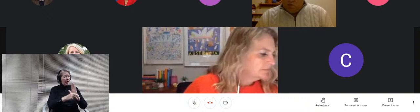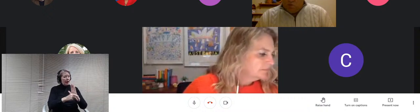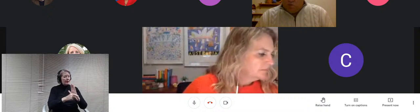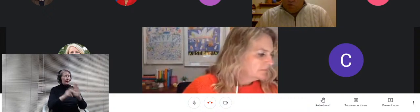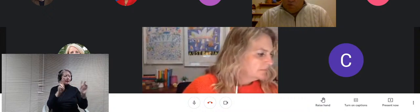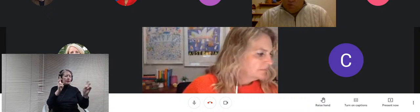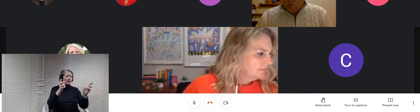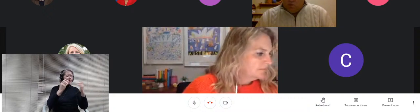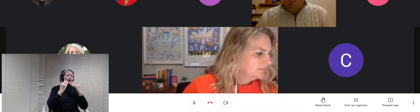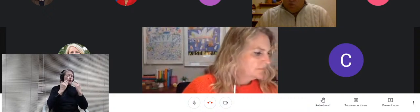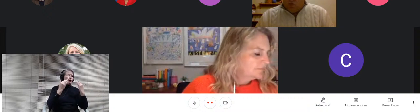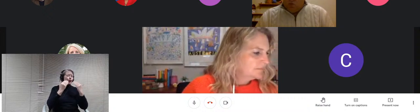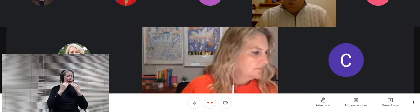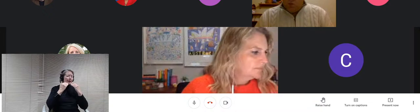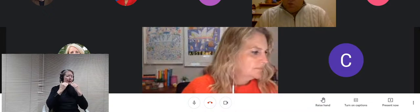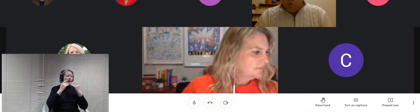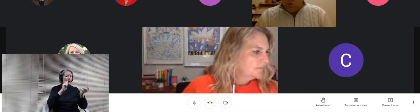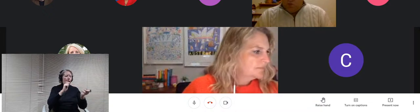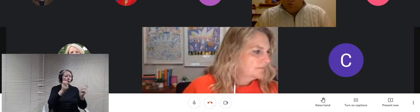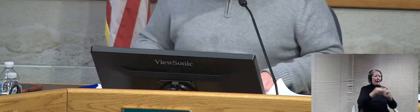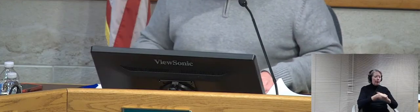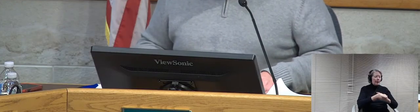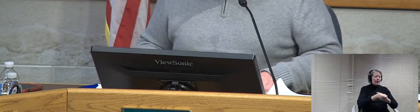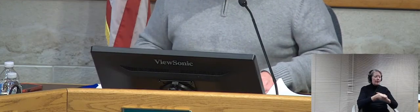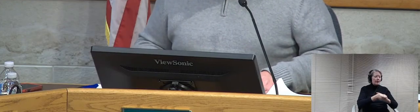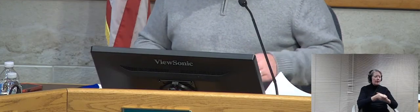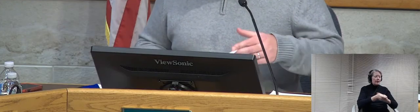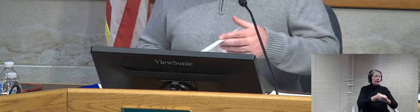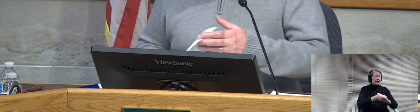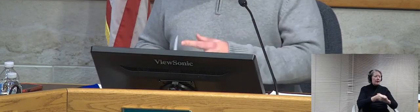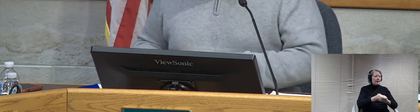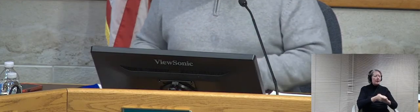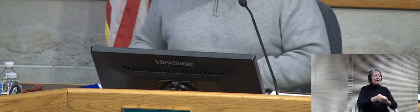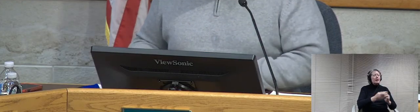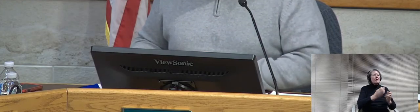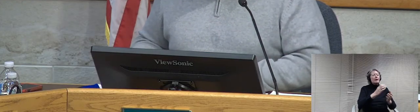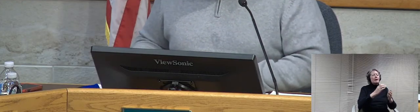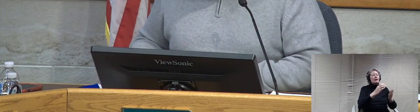of removing Section 5 illustration as well as under